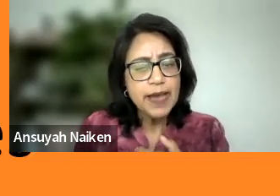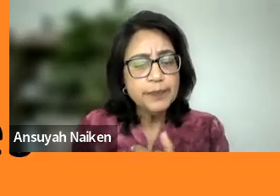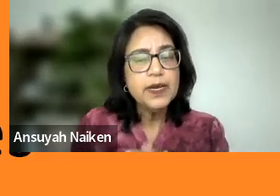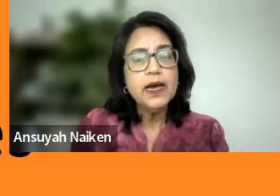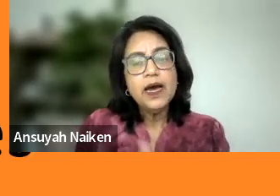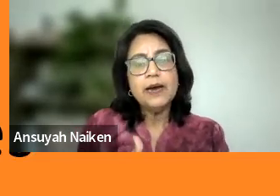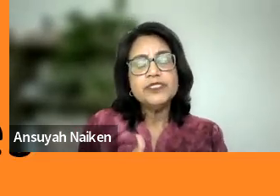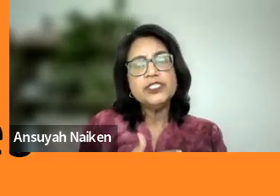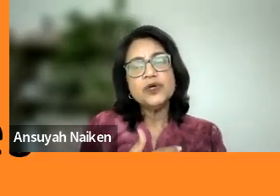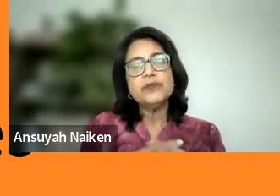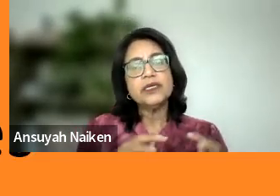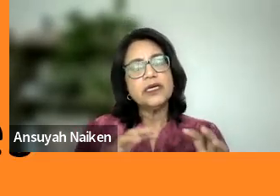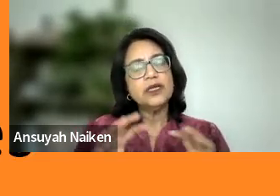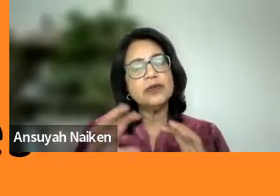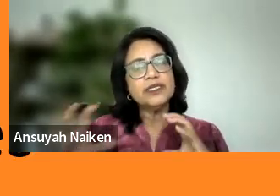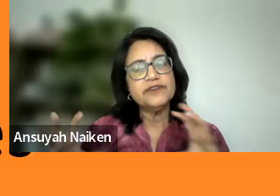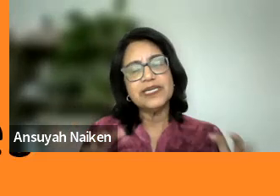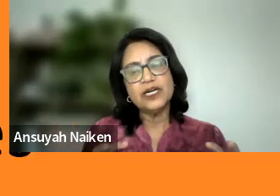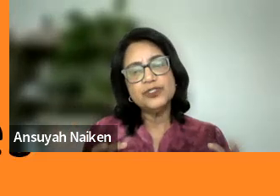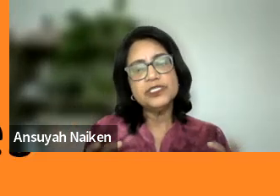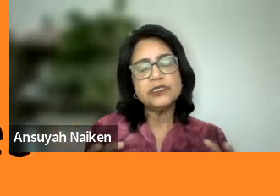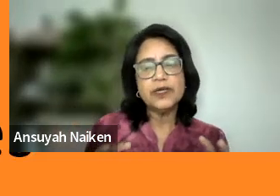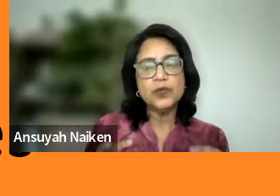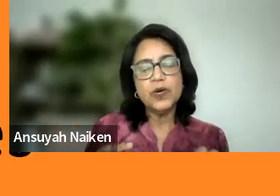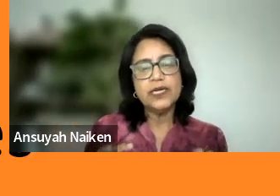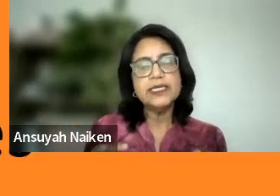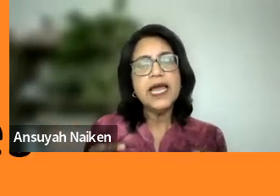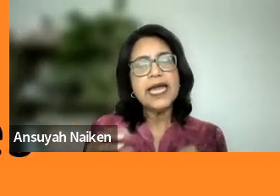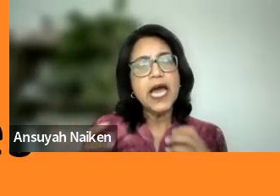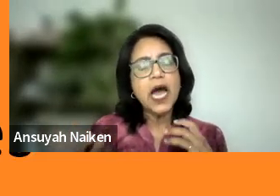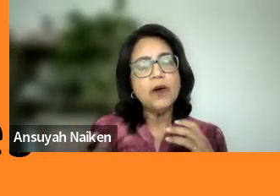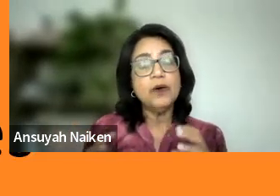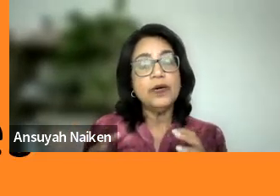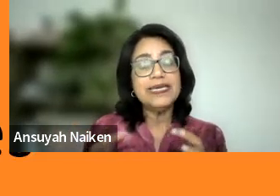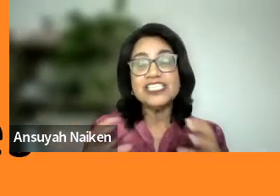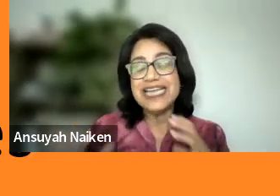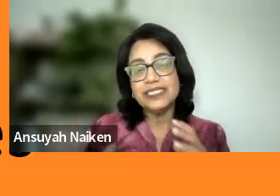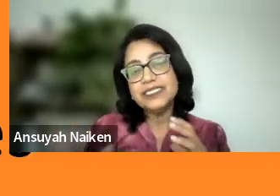So what this slide shows is that, this is based on some kind of research and I have the name of the book at the bottom of the slide. It's Erin Meyer.